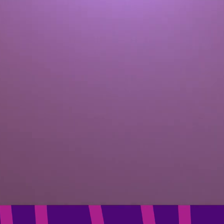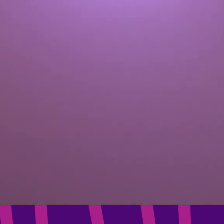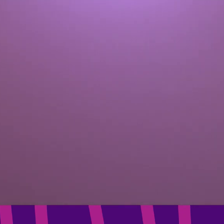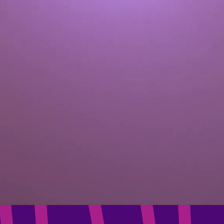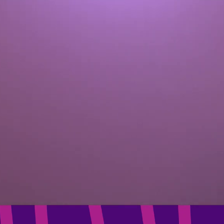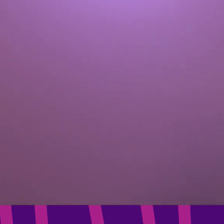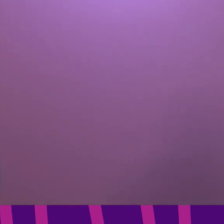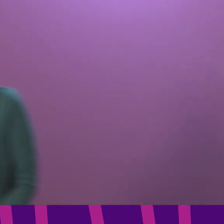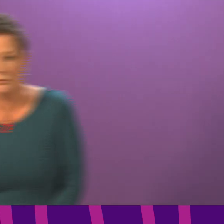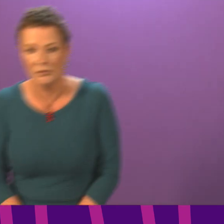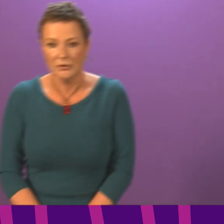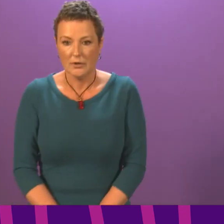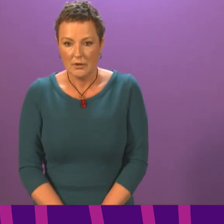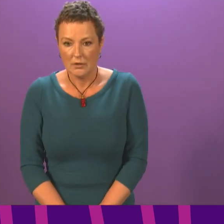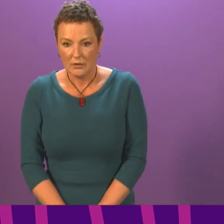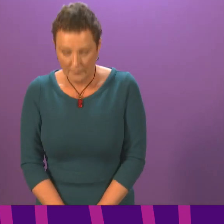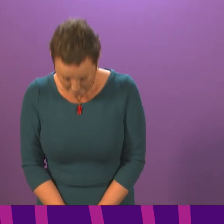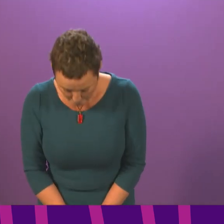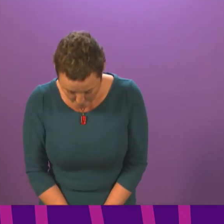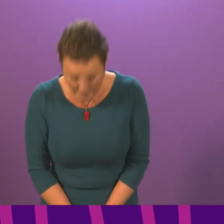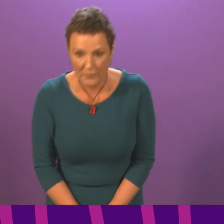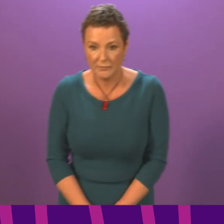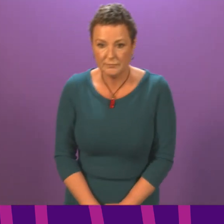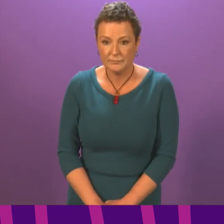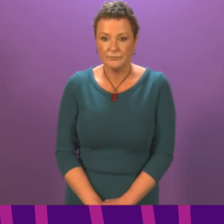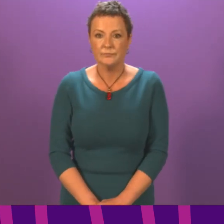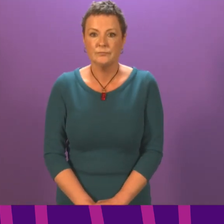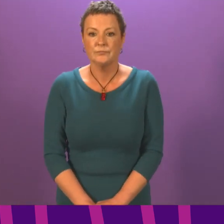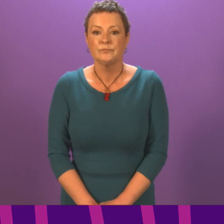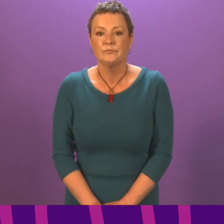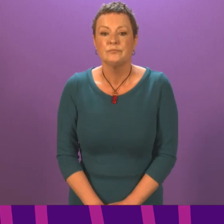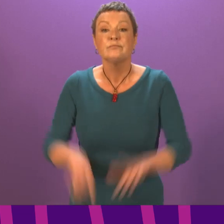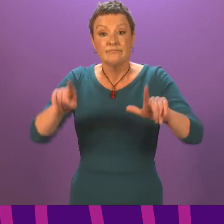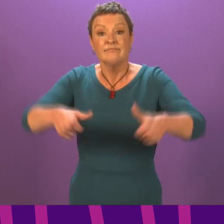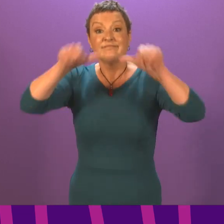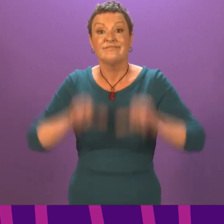her statement. I encourage all members who wish to ask a question to press their request-to-speak button.